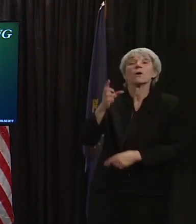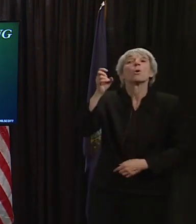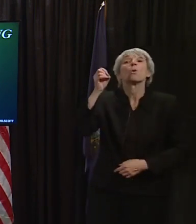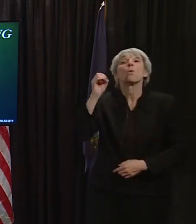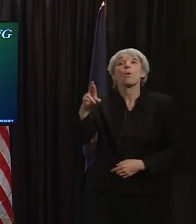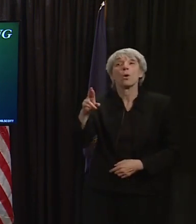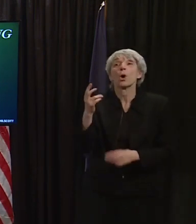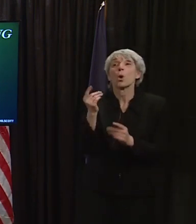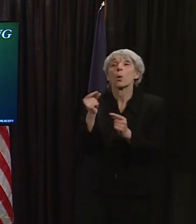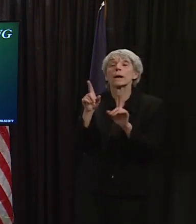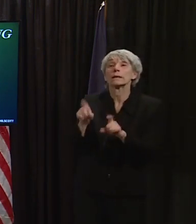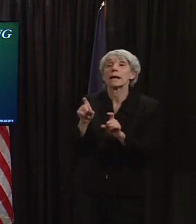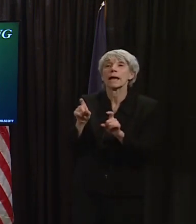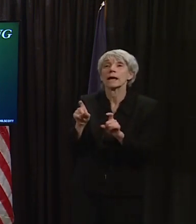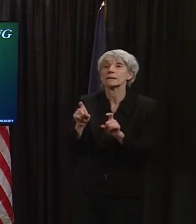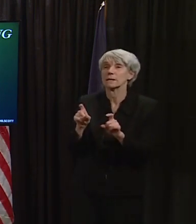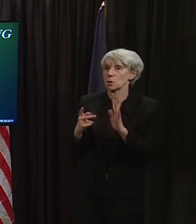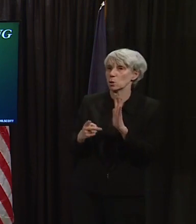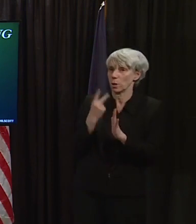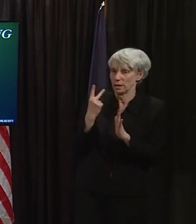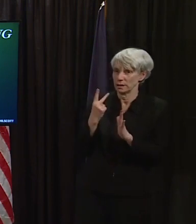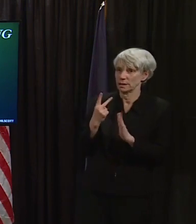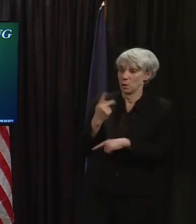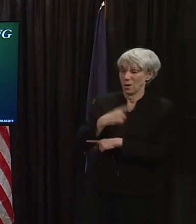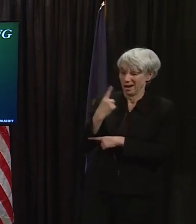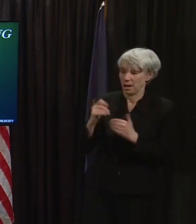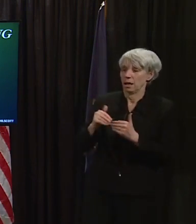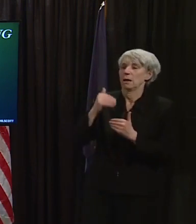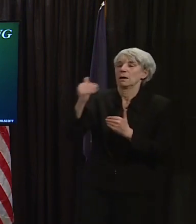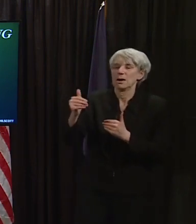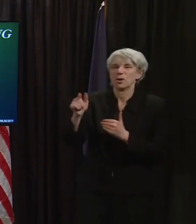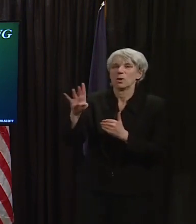least 24 hours apart, Beginning no earlier than day four